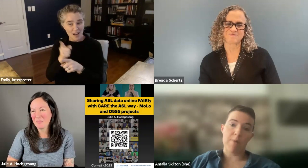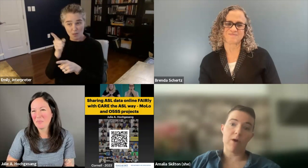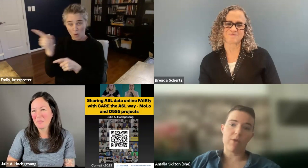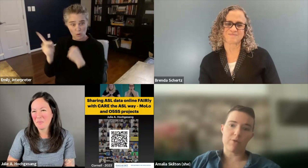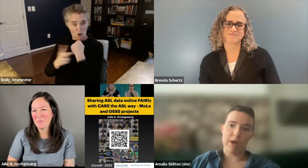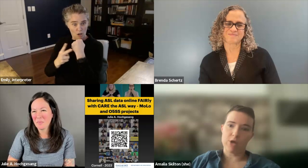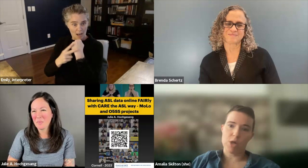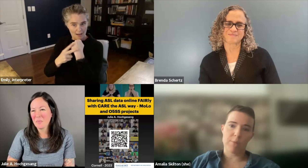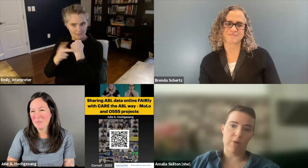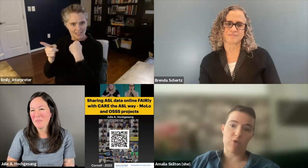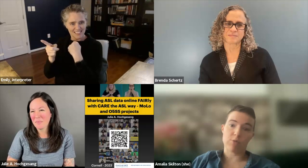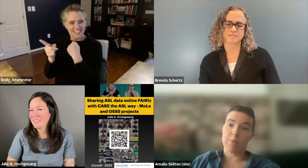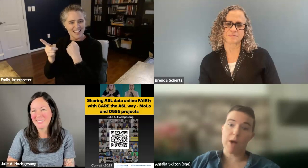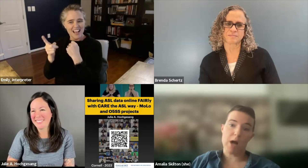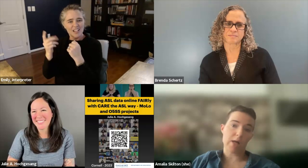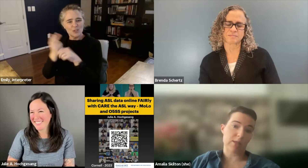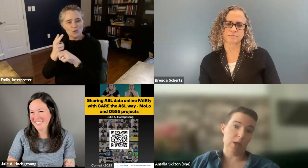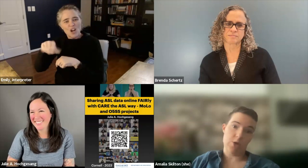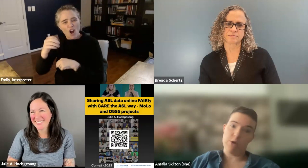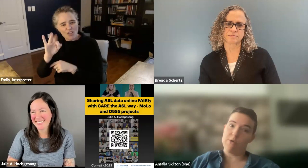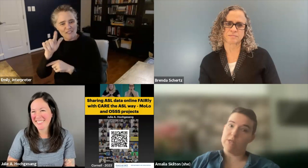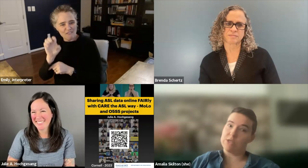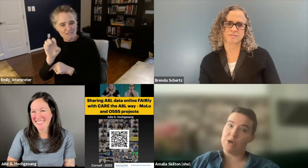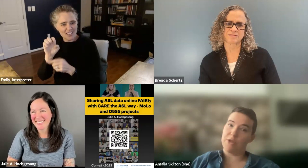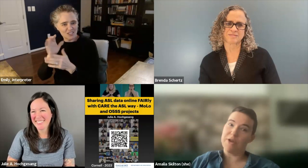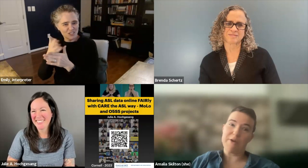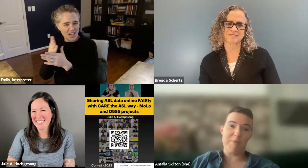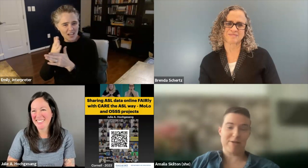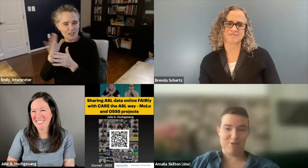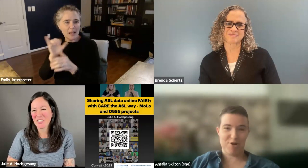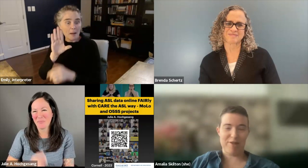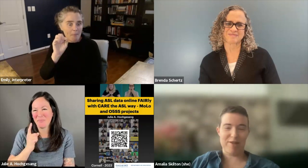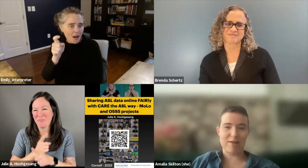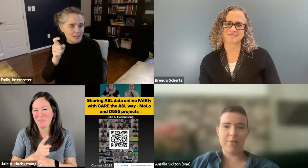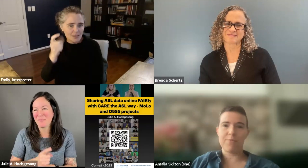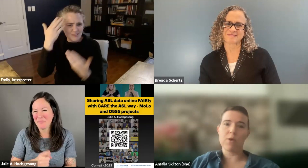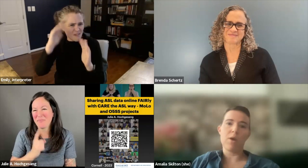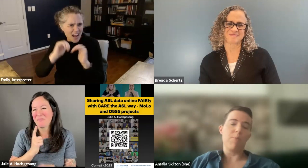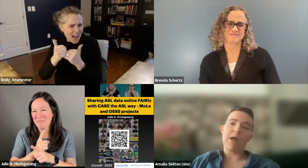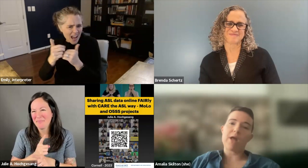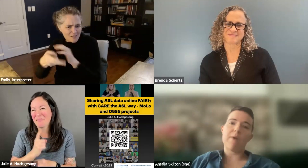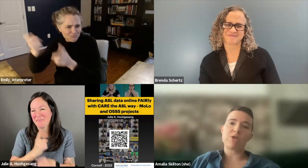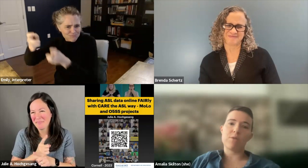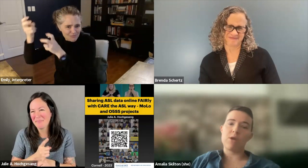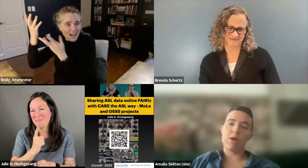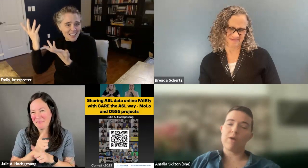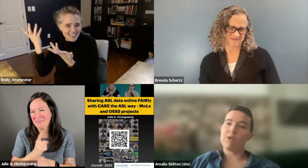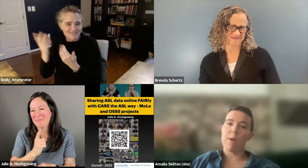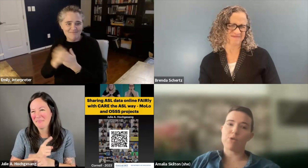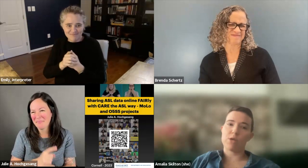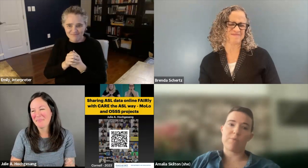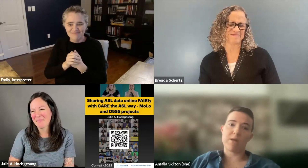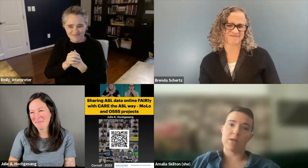of other file sharing platforms like box and like you don't necessarily know how box is sh in that data but I imagine that you don't have of depositing in a